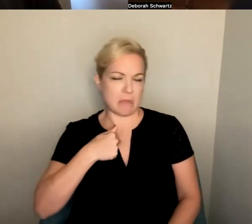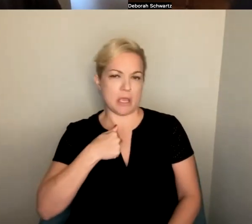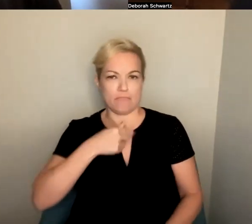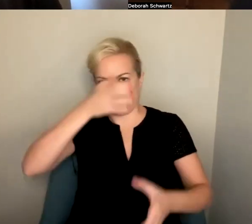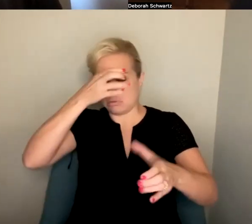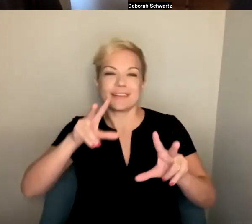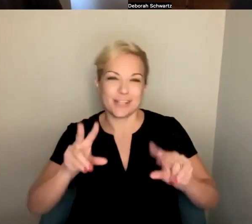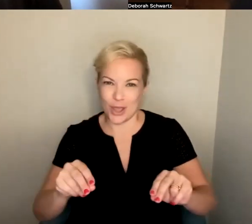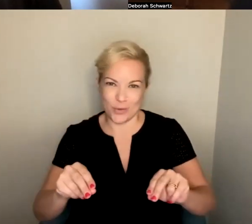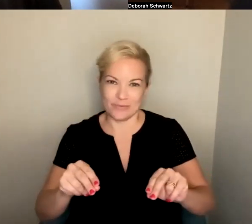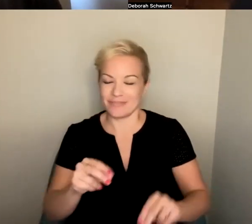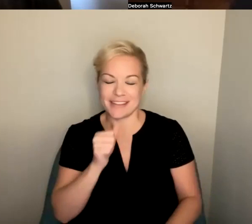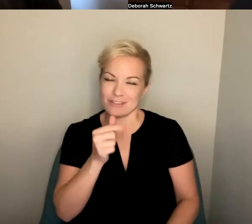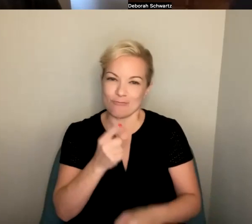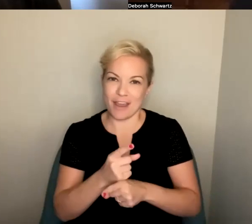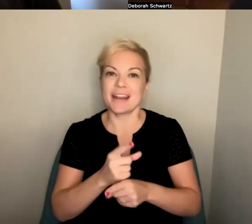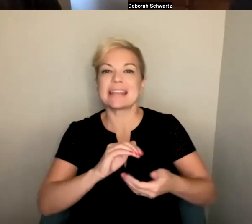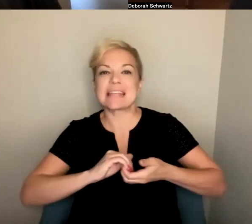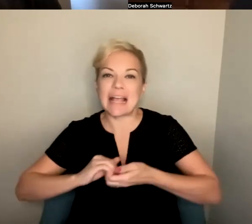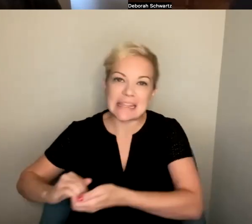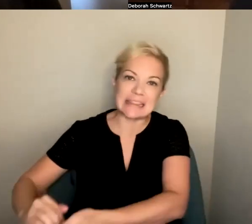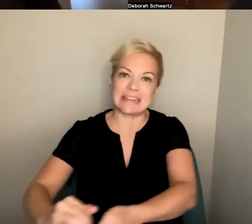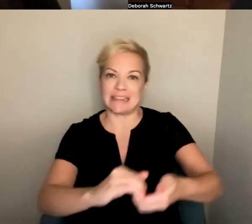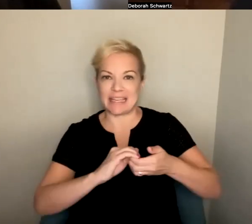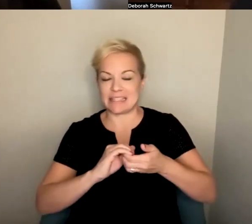knowledge that's meant to be collectively shared and interpreted and understood and talked about,